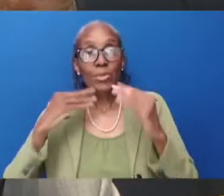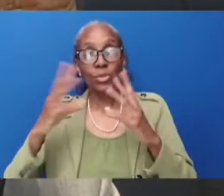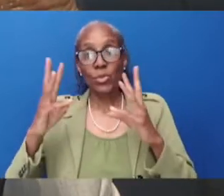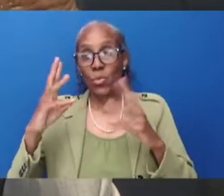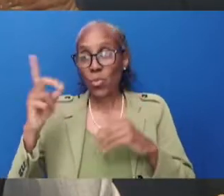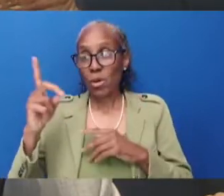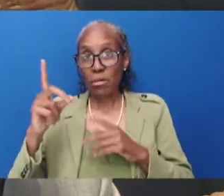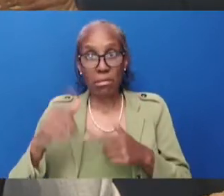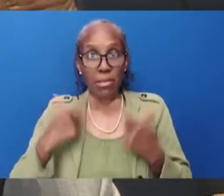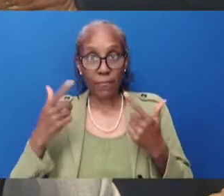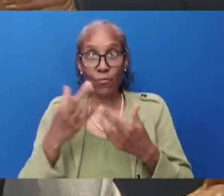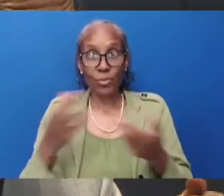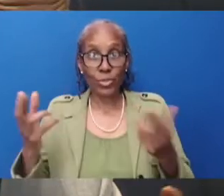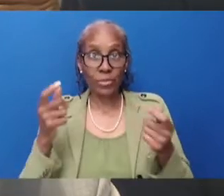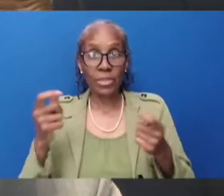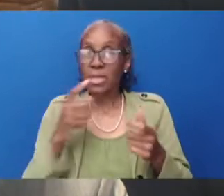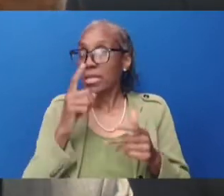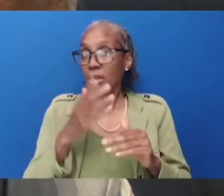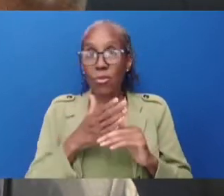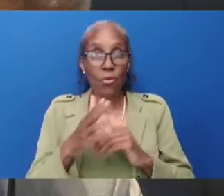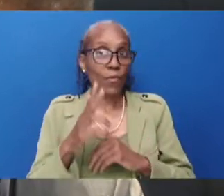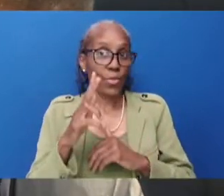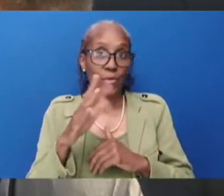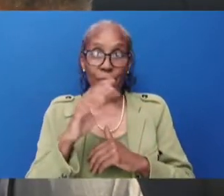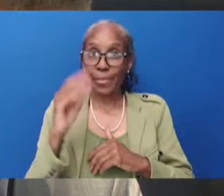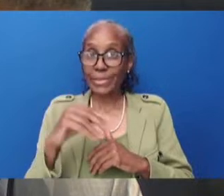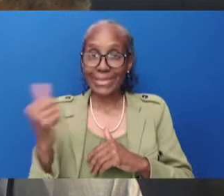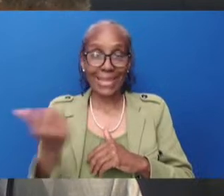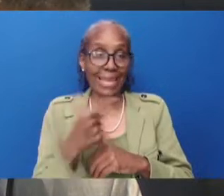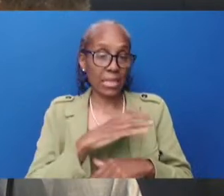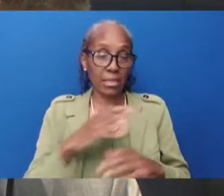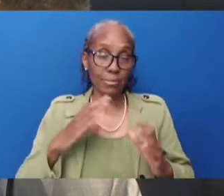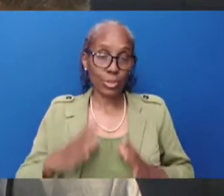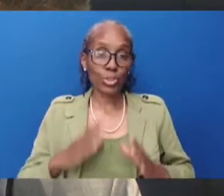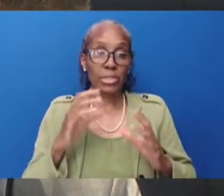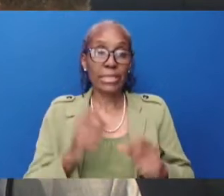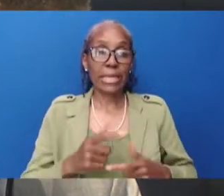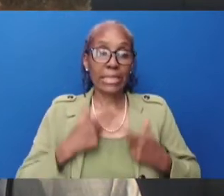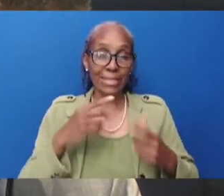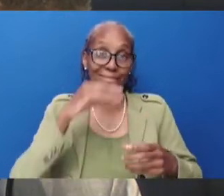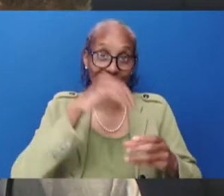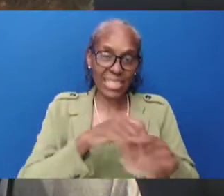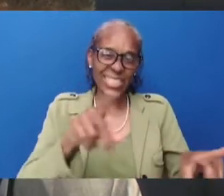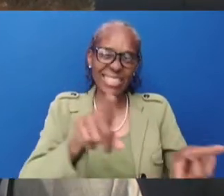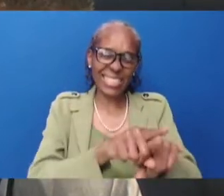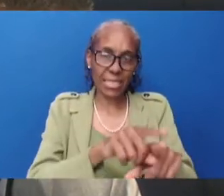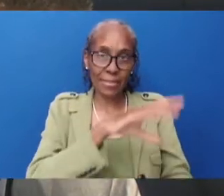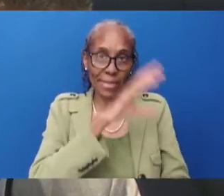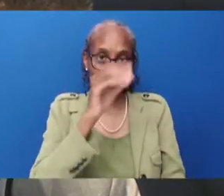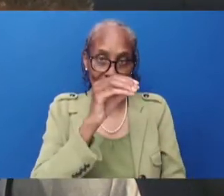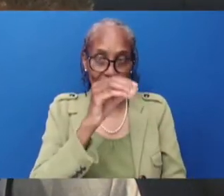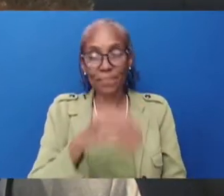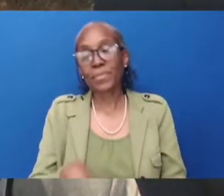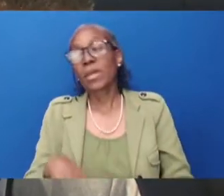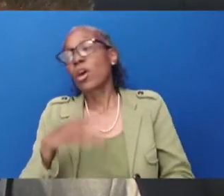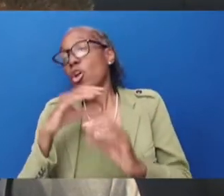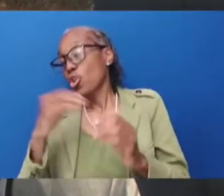WATER QUALITY, PUBLIC RECREATION MANAGEMENT, EXPERIENCE IN WILDLIFE OR RESOURCE MANAGEMENT,